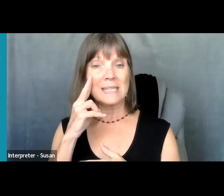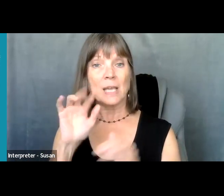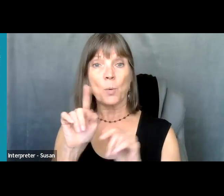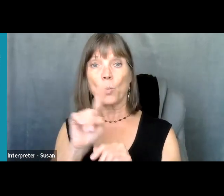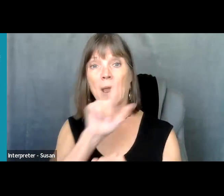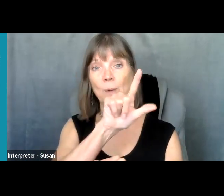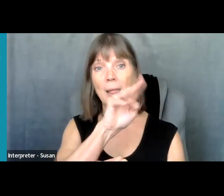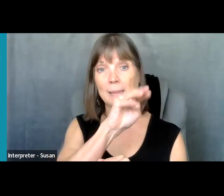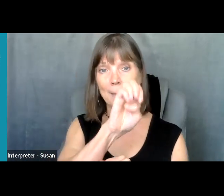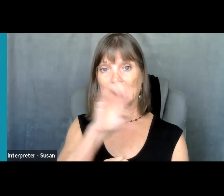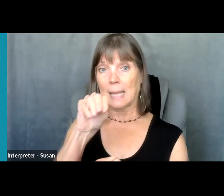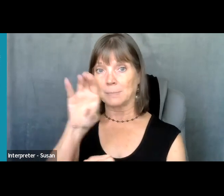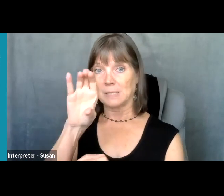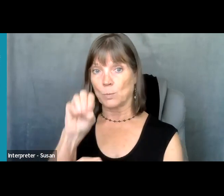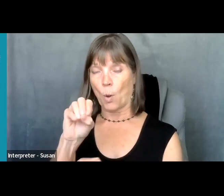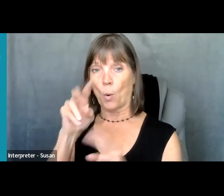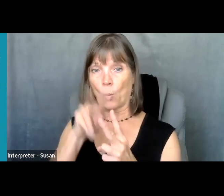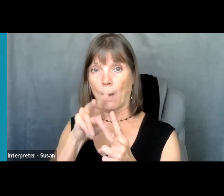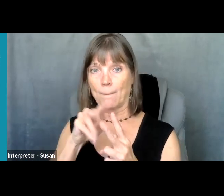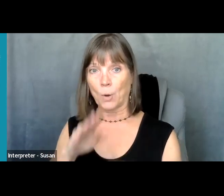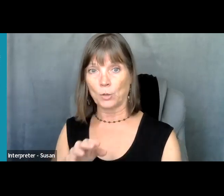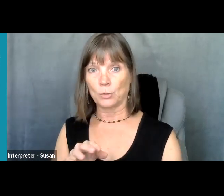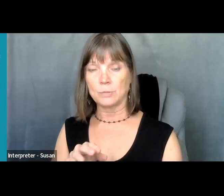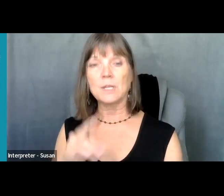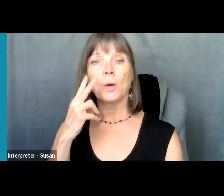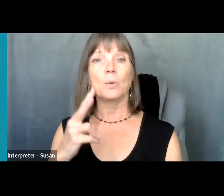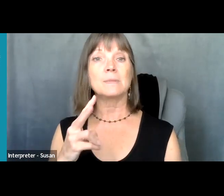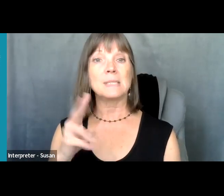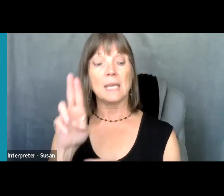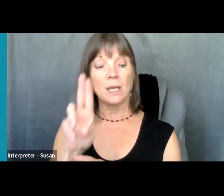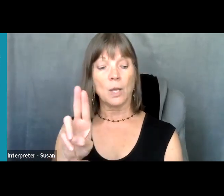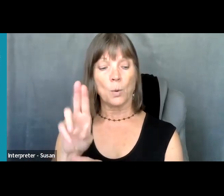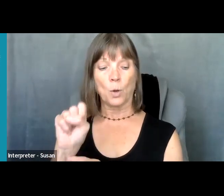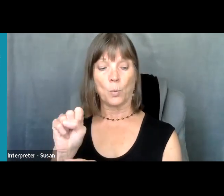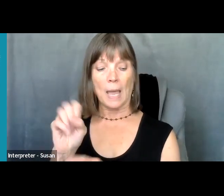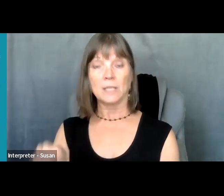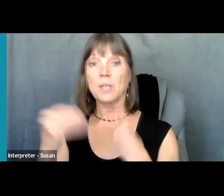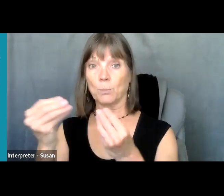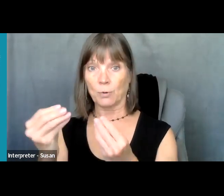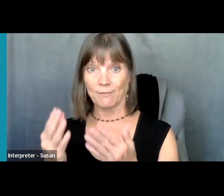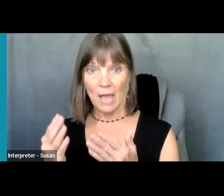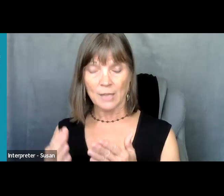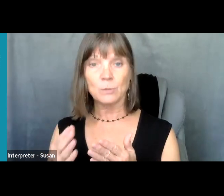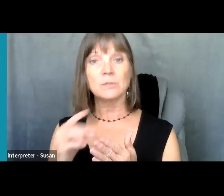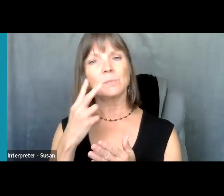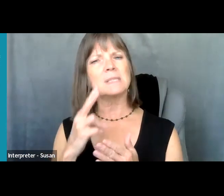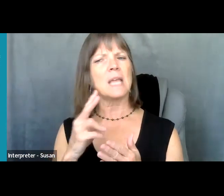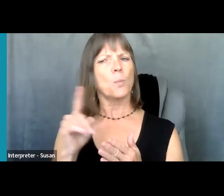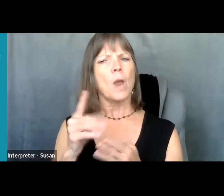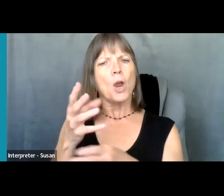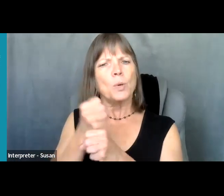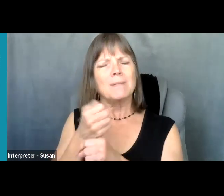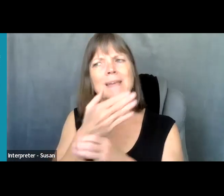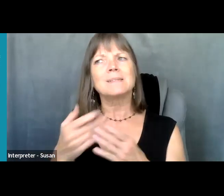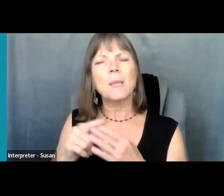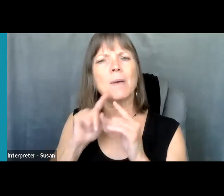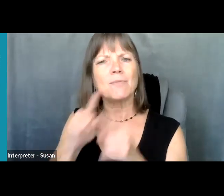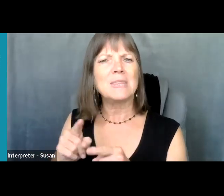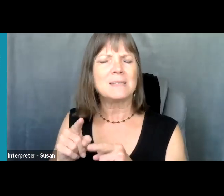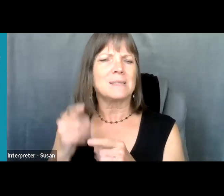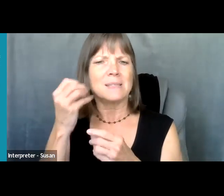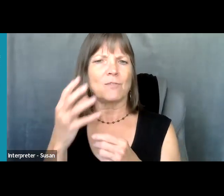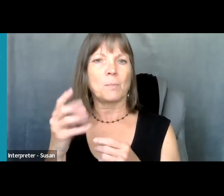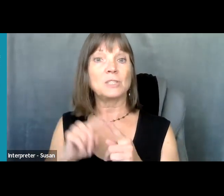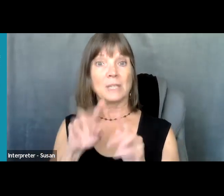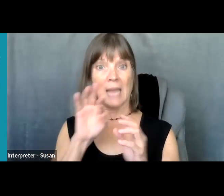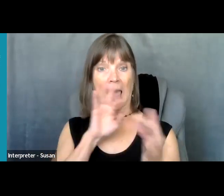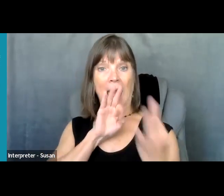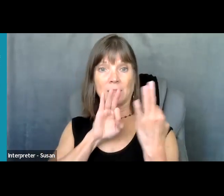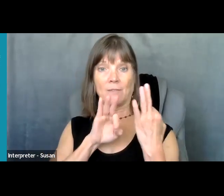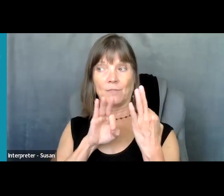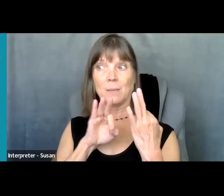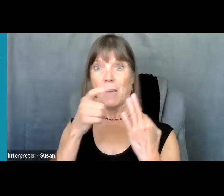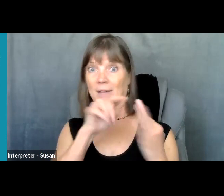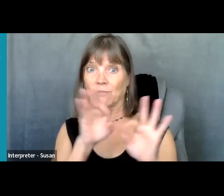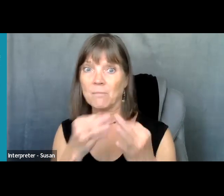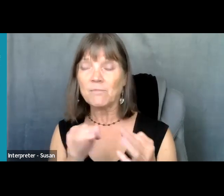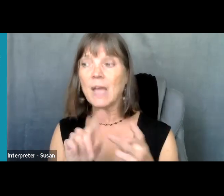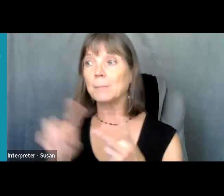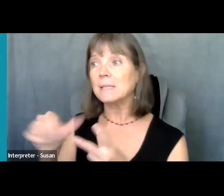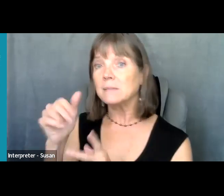Kelly Crosbie (she/her): so we appreciate them. We appreciate U. S. Providers, who also are part of solutioning some of these issues, and we appreciate and the feedback we've gotten so far from consumers and families around. Are these the right veterans?